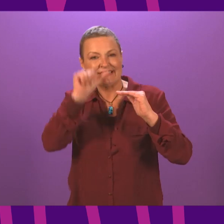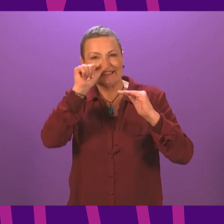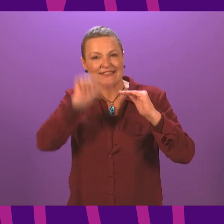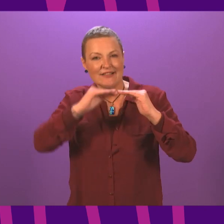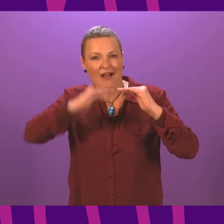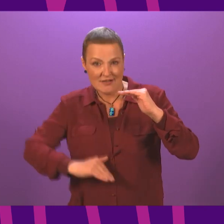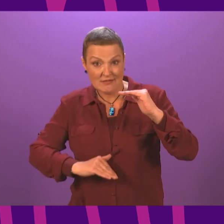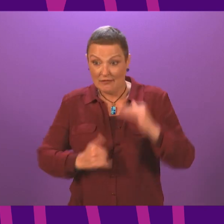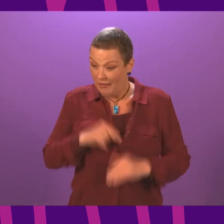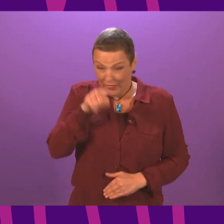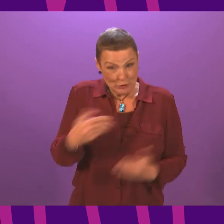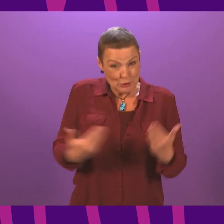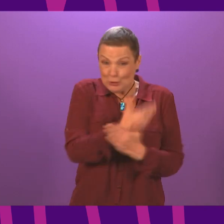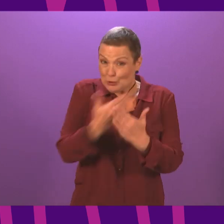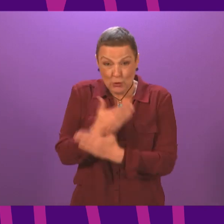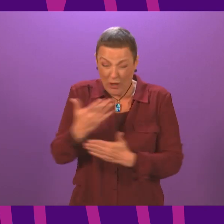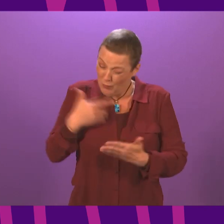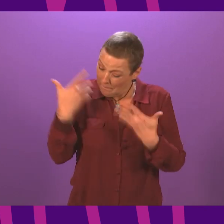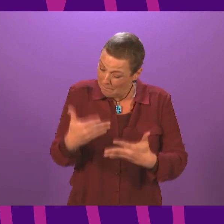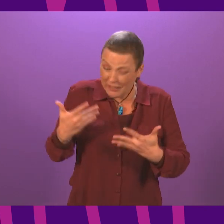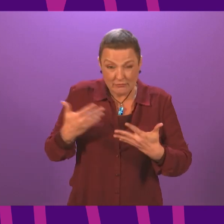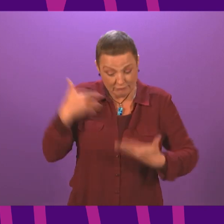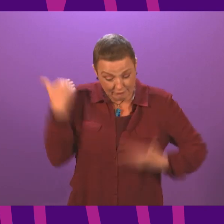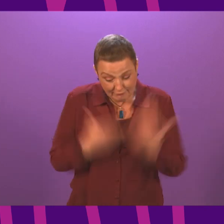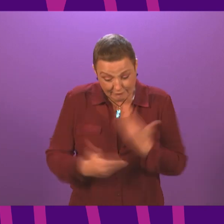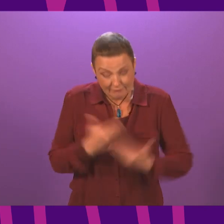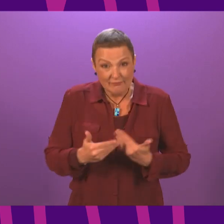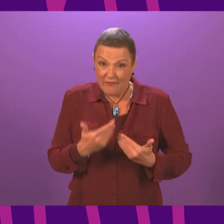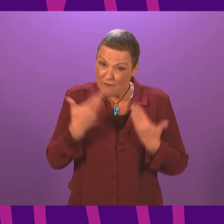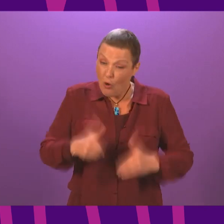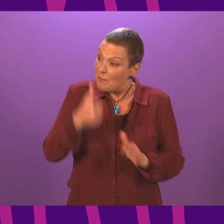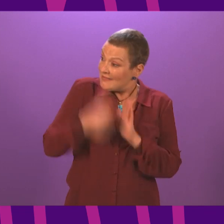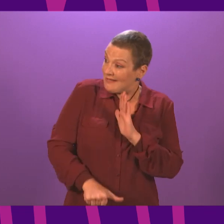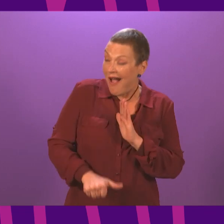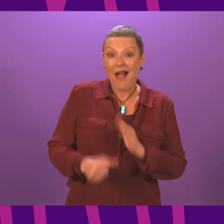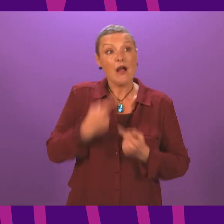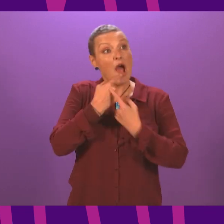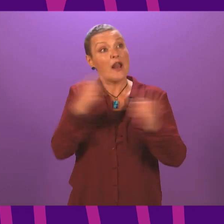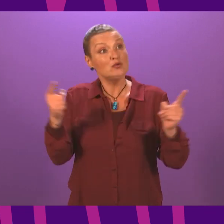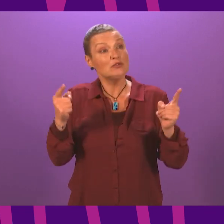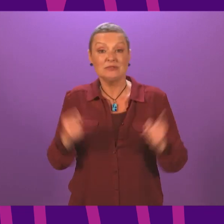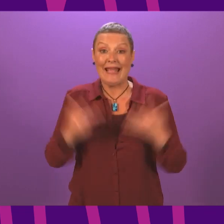delivered it at a speed, unprecedented in the UK, of under 18 months from announcement to delivery.